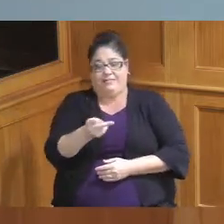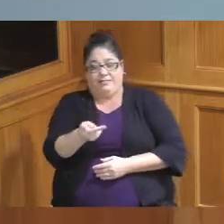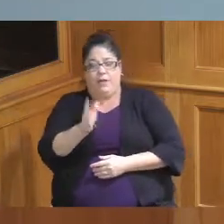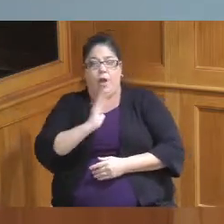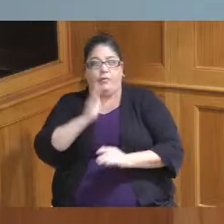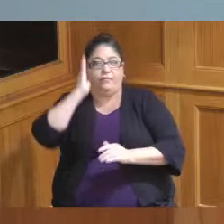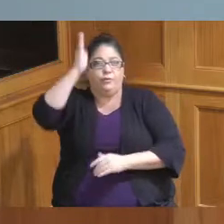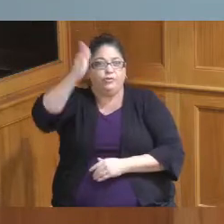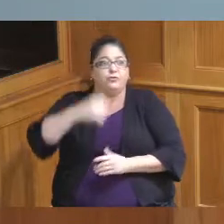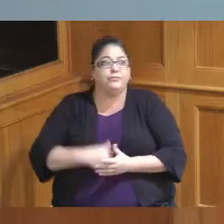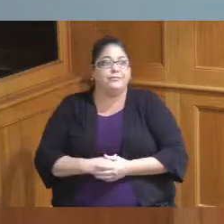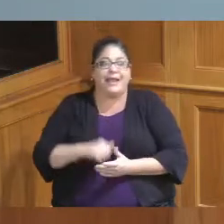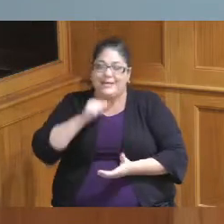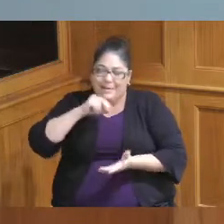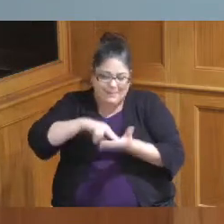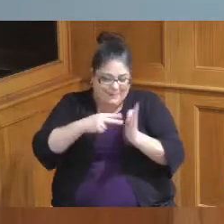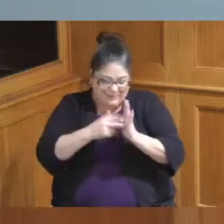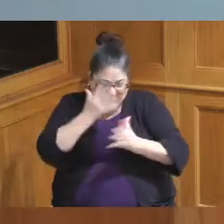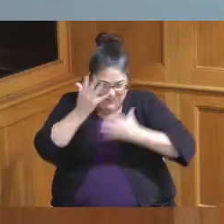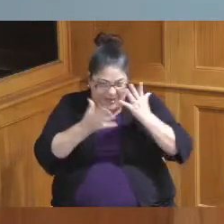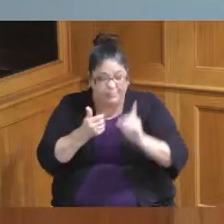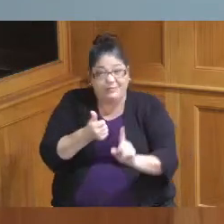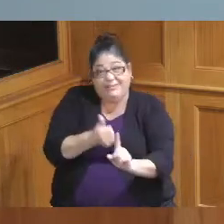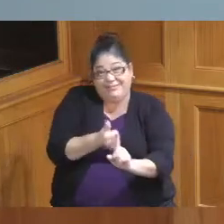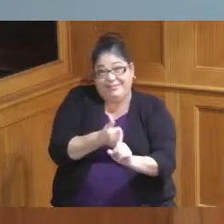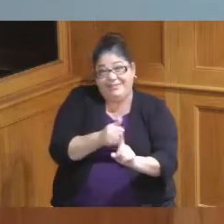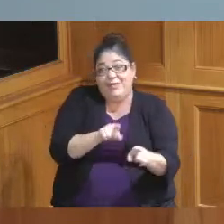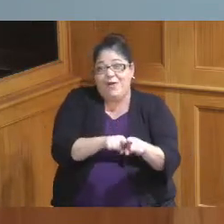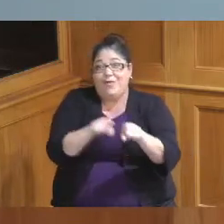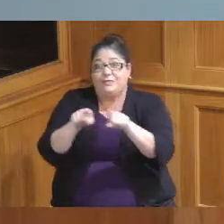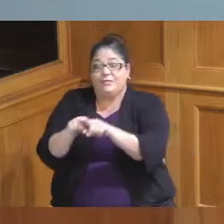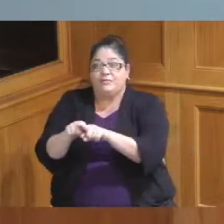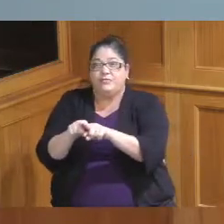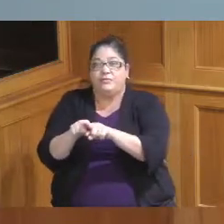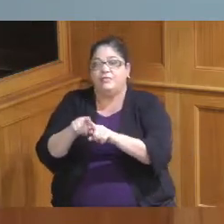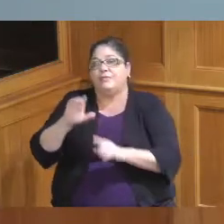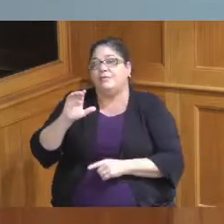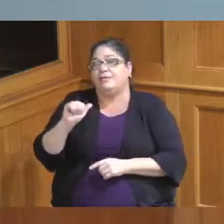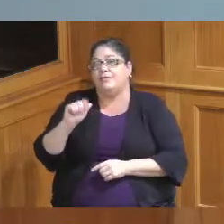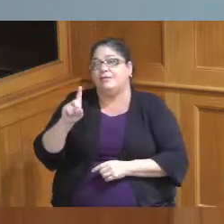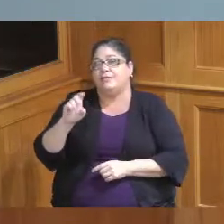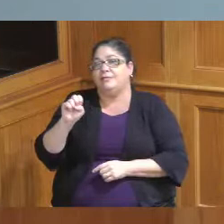I don't mean to embarrass her but she was also a product of a Cadet program from the Colerain